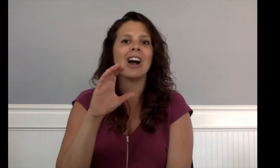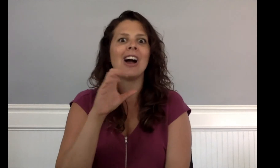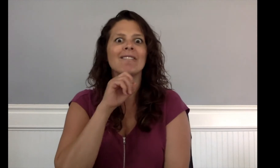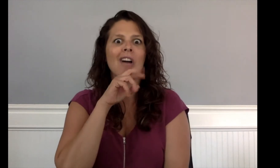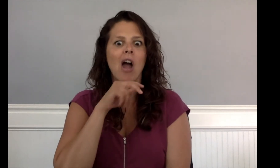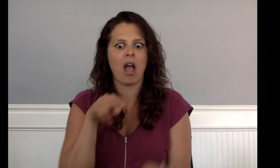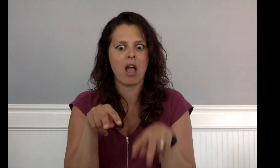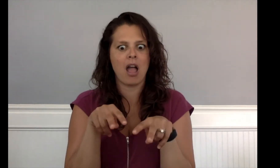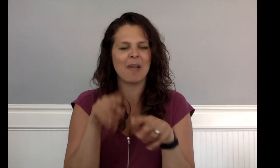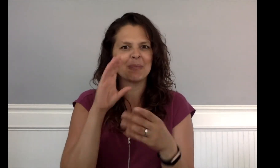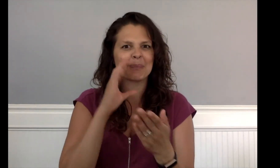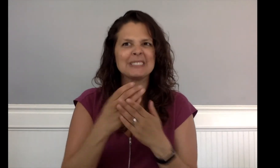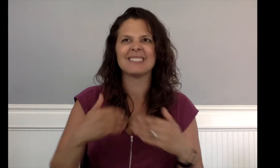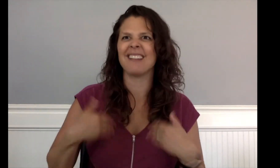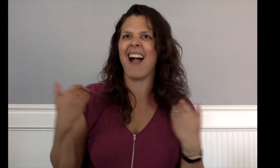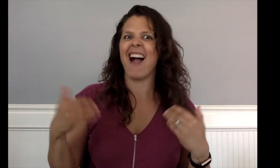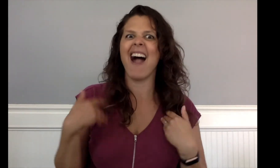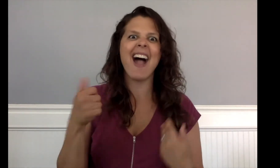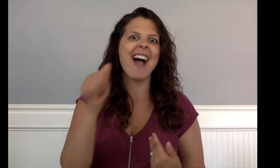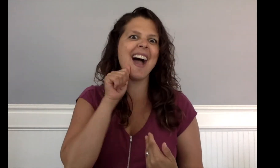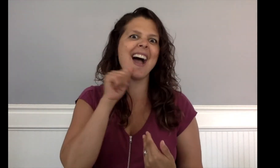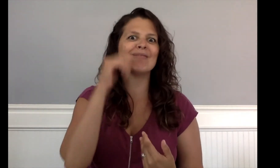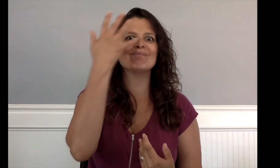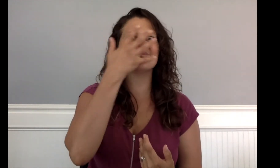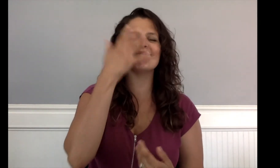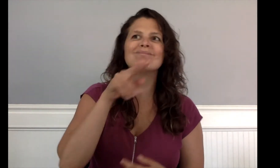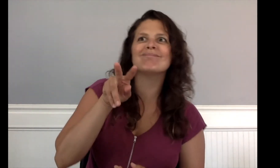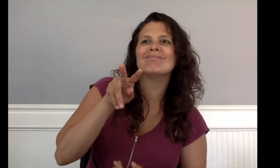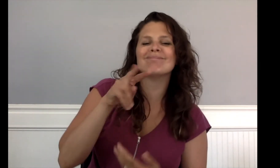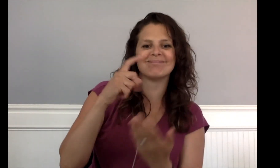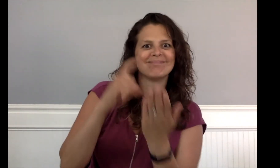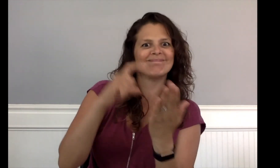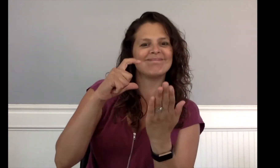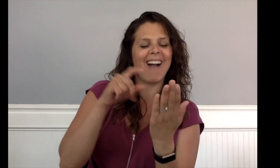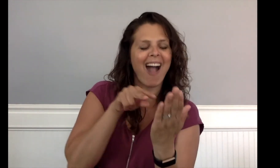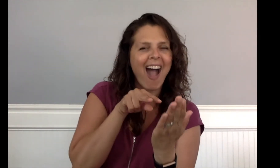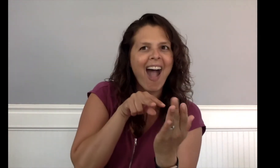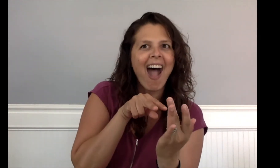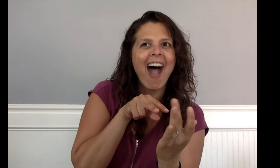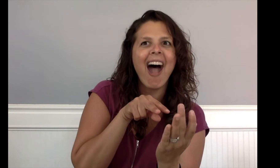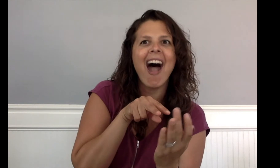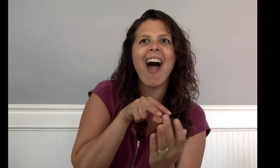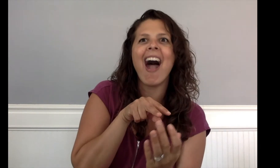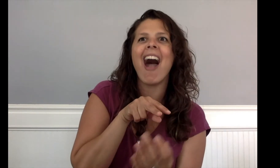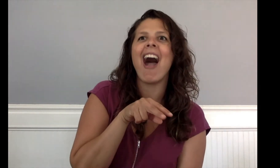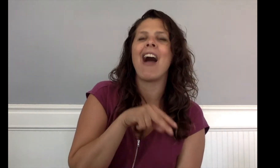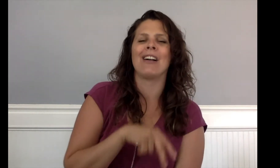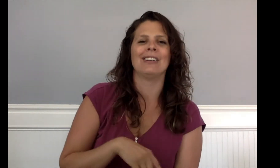Charlie and Frog stared at the young Aggie.